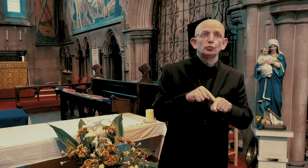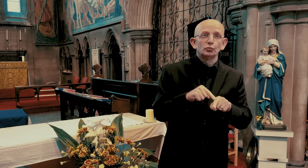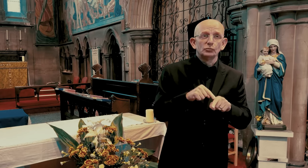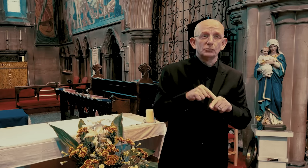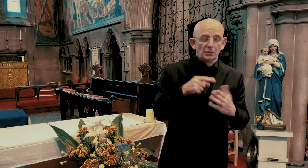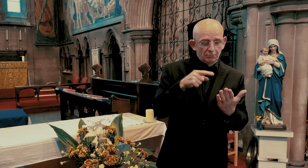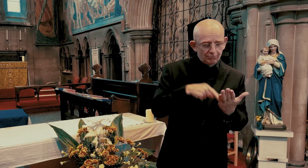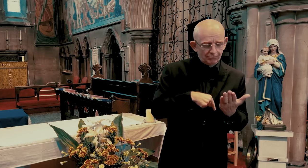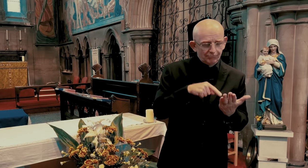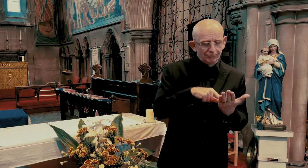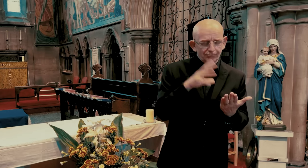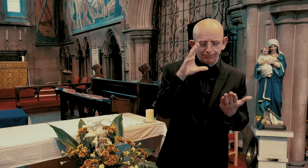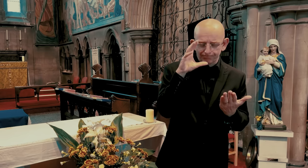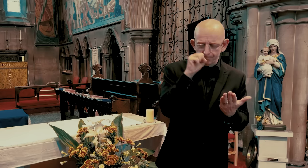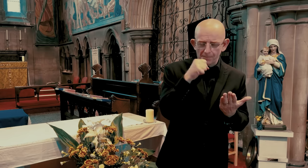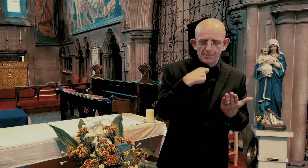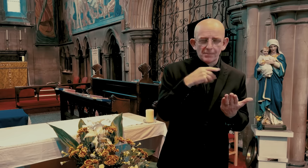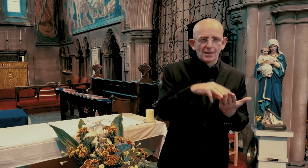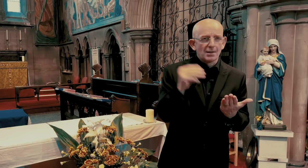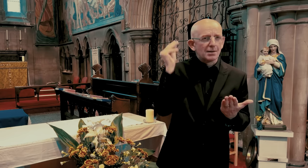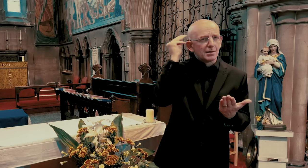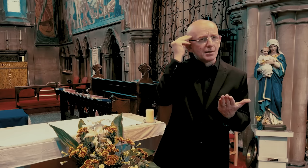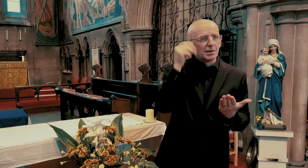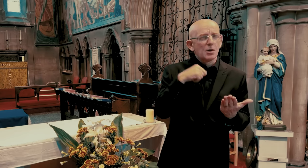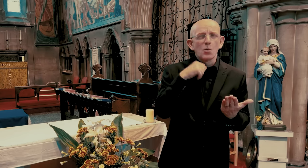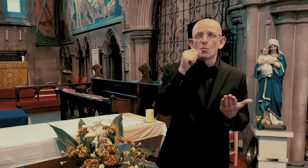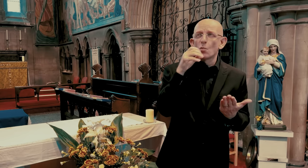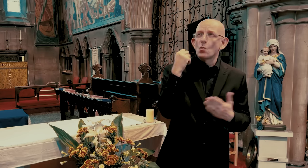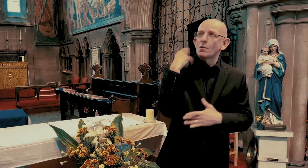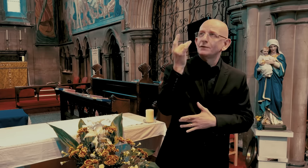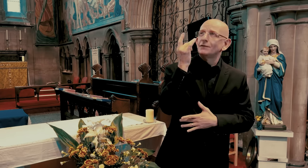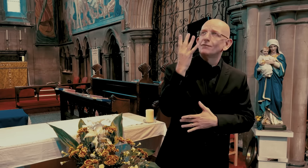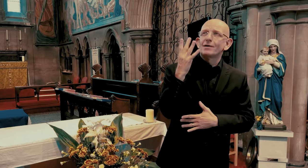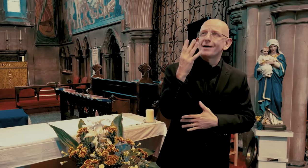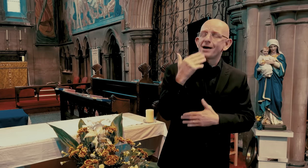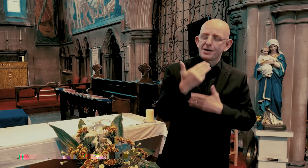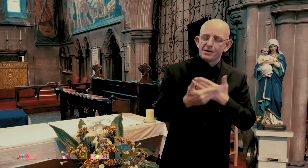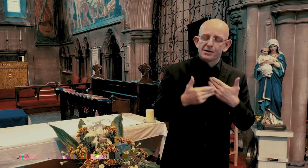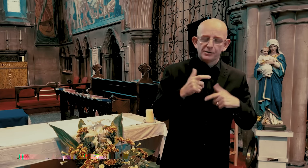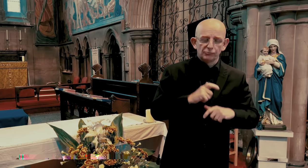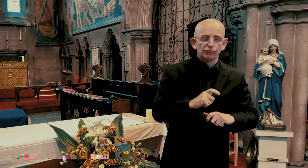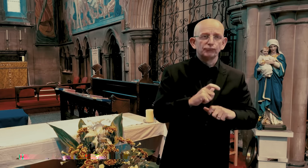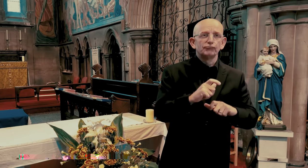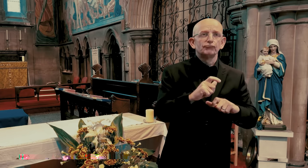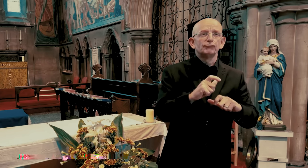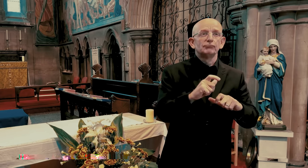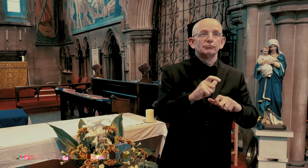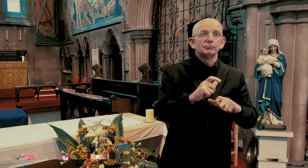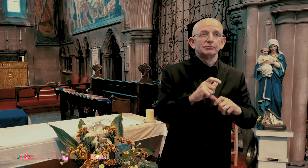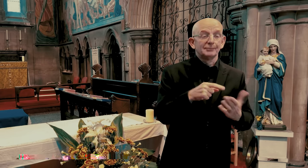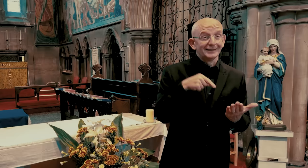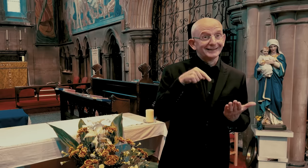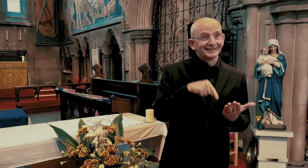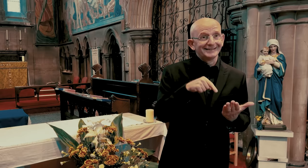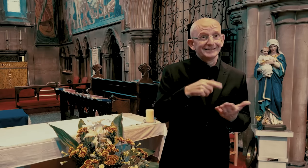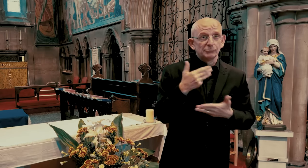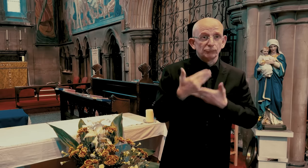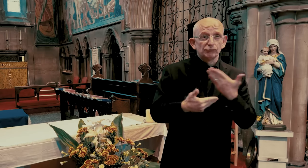I will delight in your statutes, I will not forget your word.